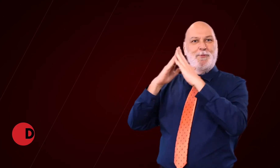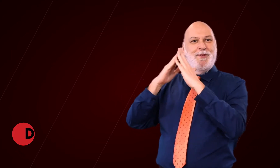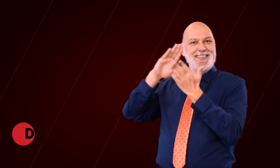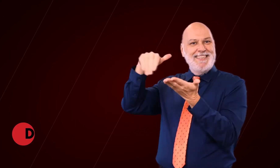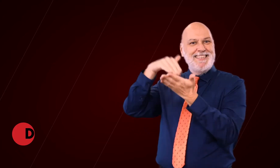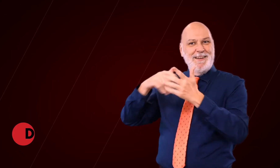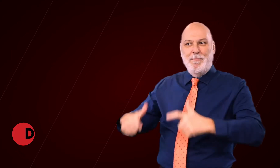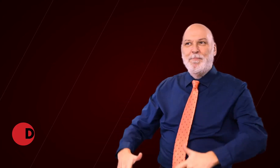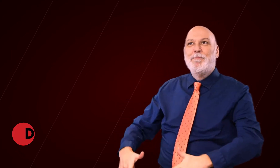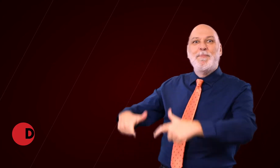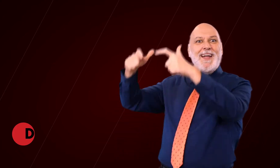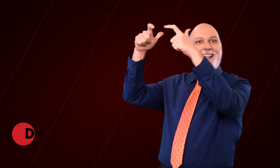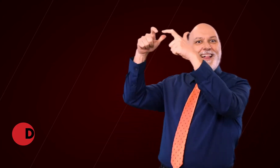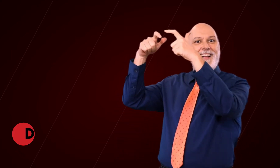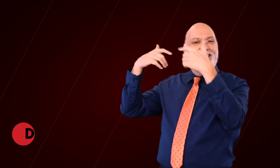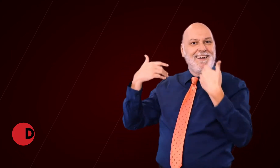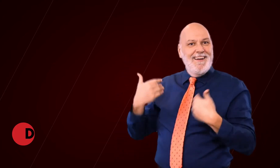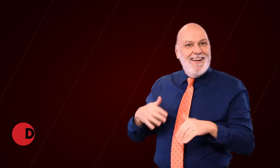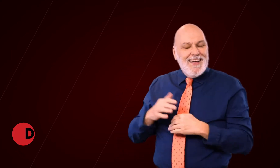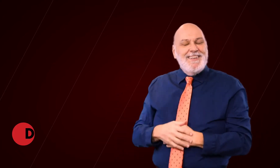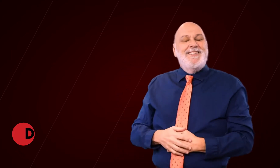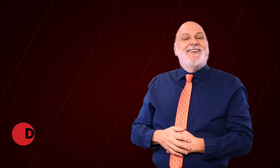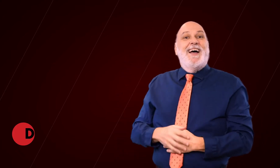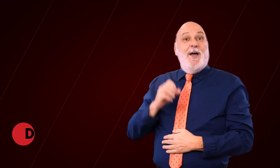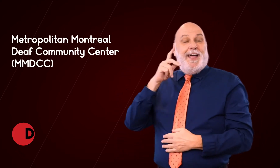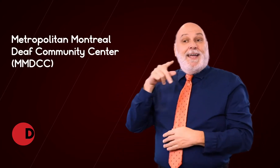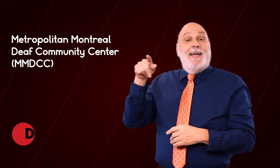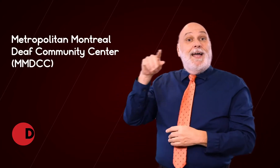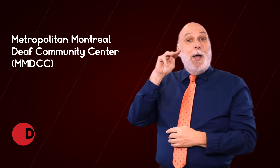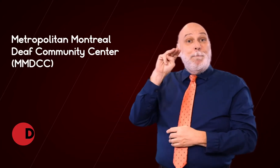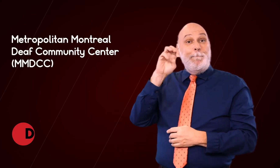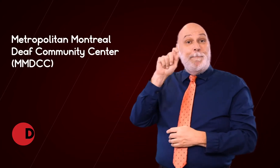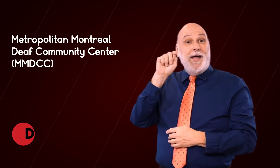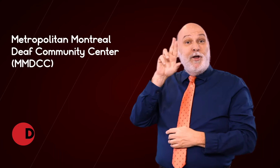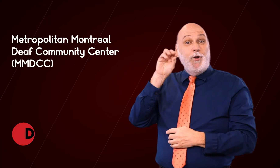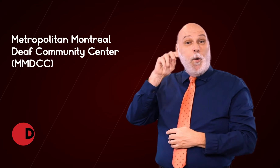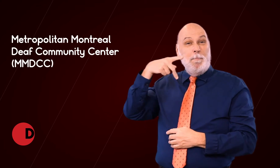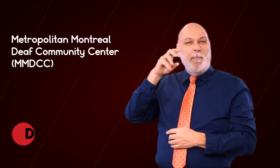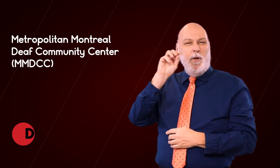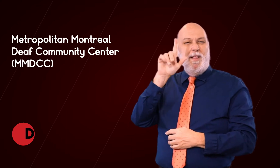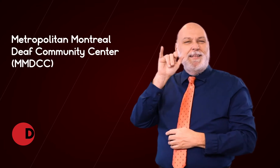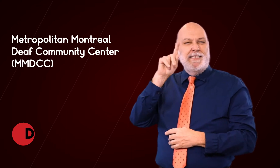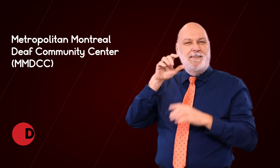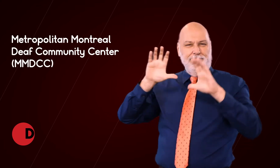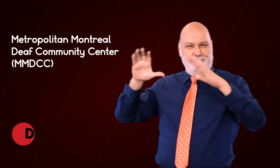also owns their own Community Centre building!